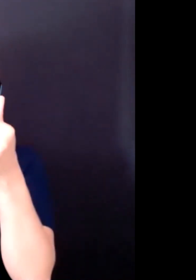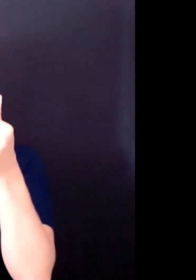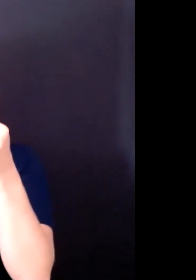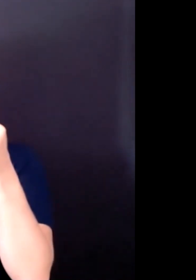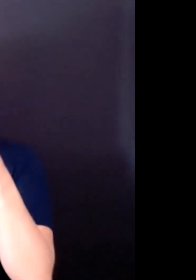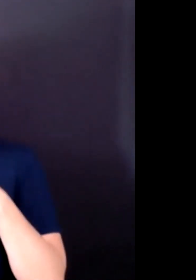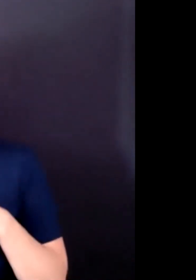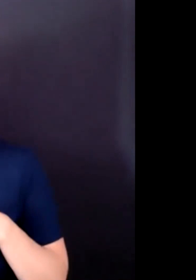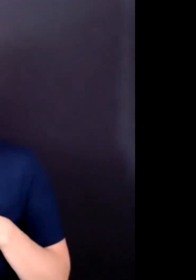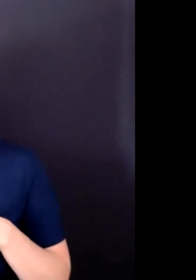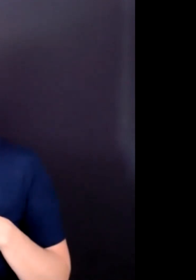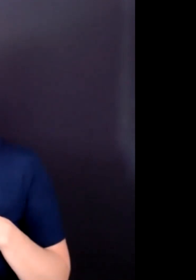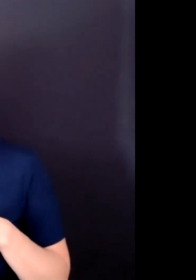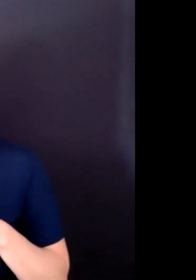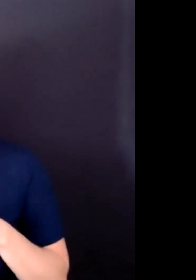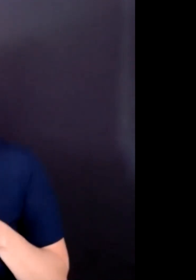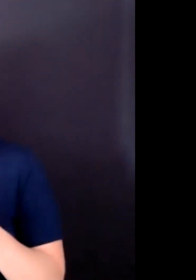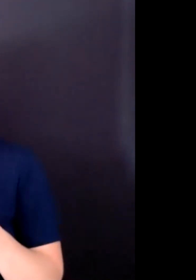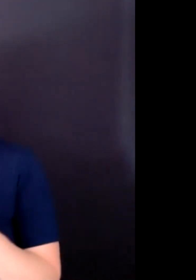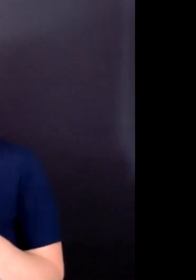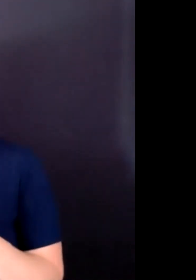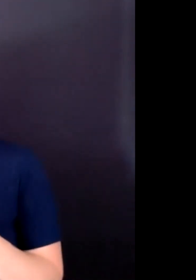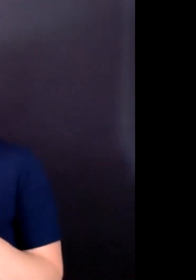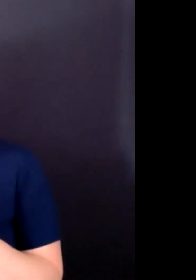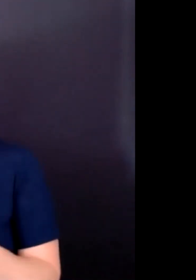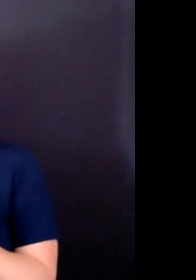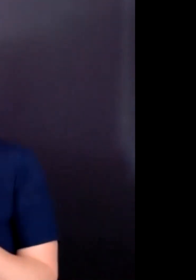vocational rehabilitation, the Independent Living Centers. And